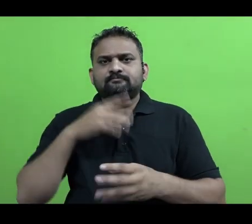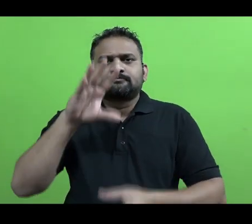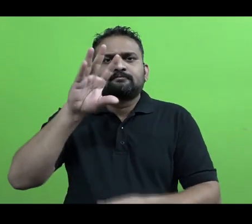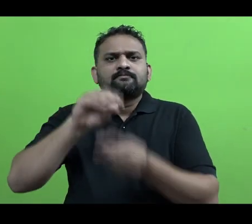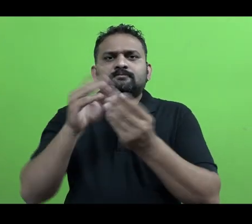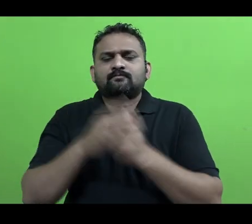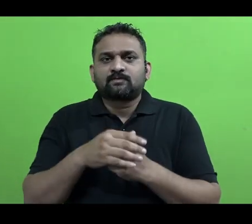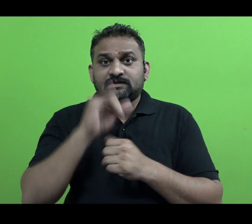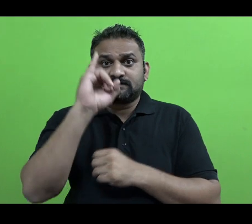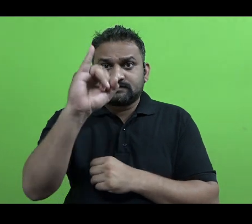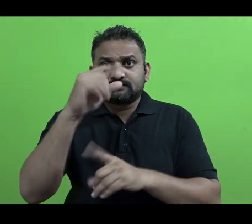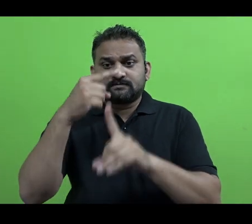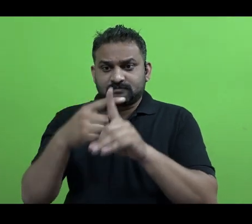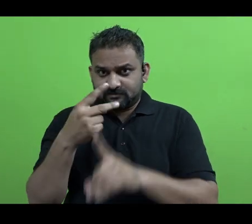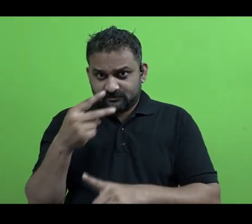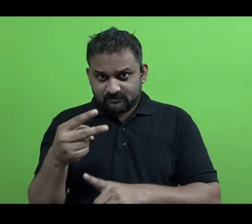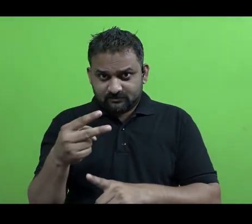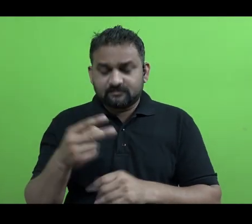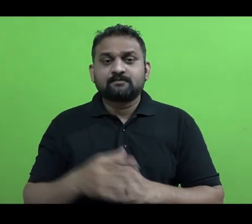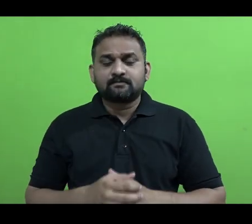So we will add six plus two.